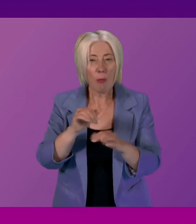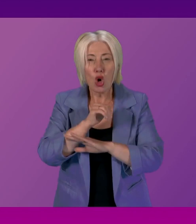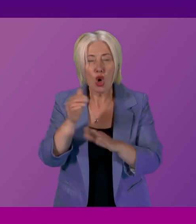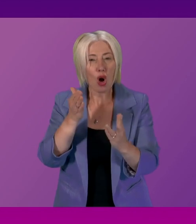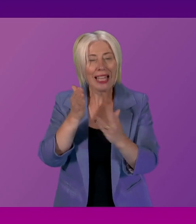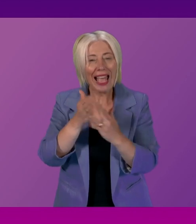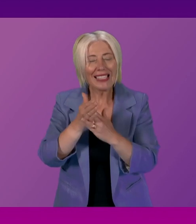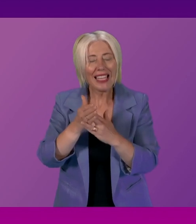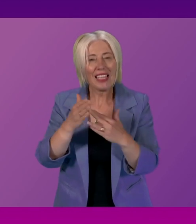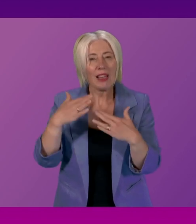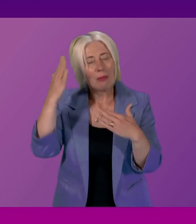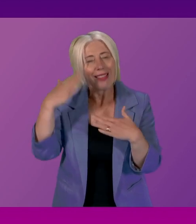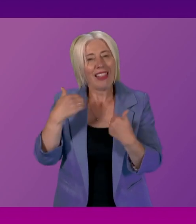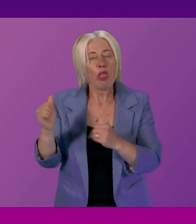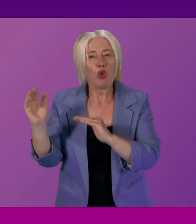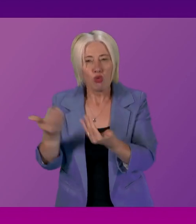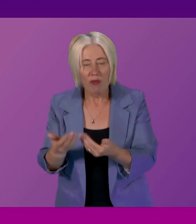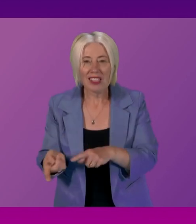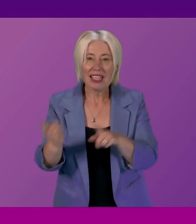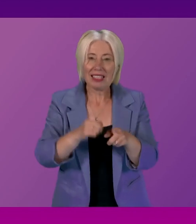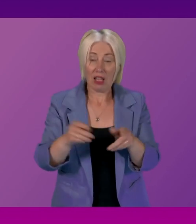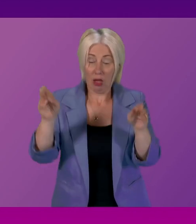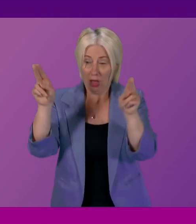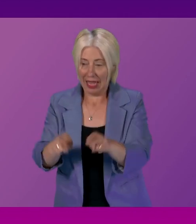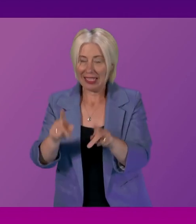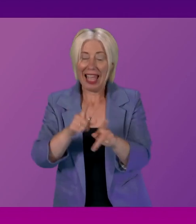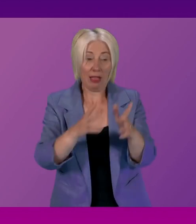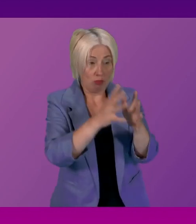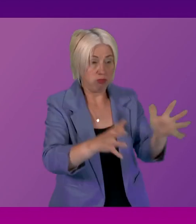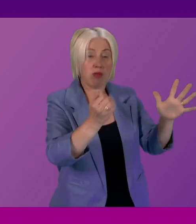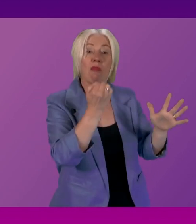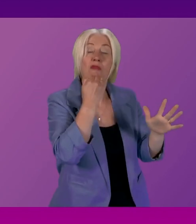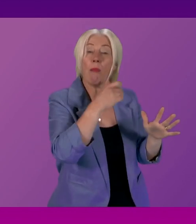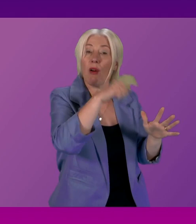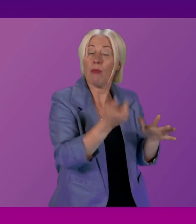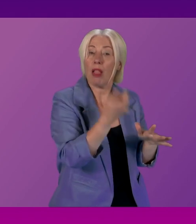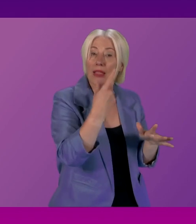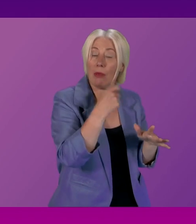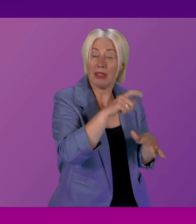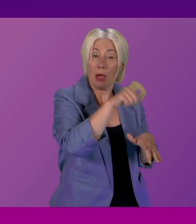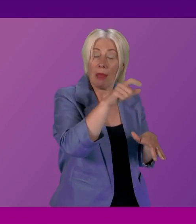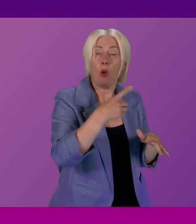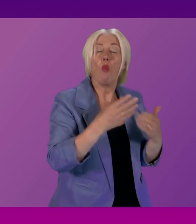mental health services and the subsequent increase in prescriptions? Patients are asking for more than pills.